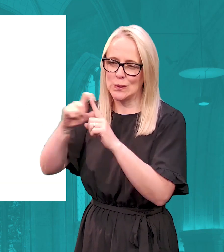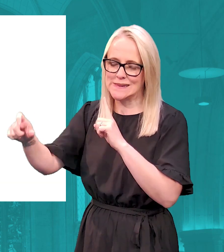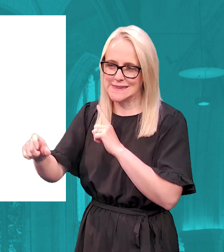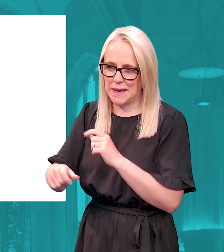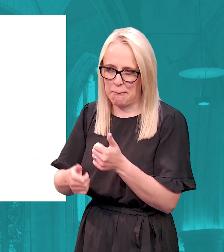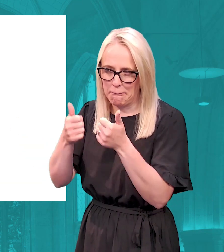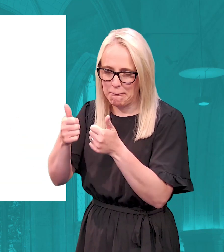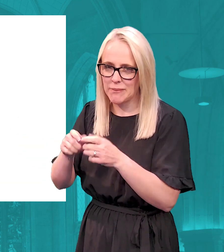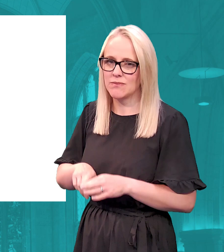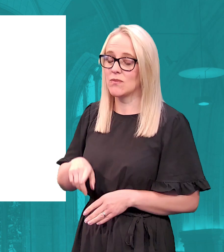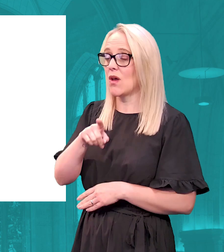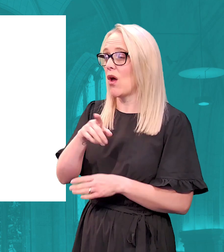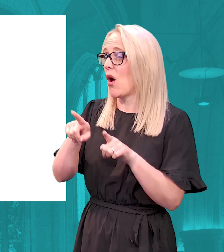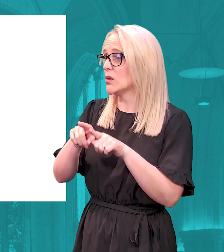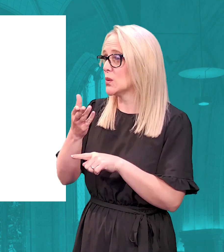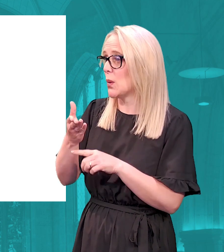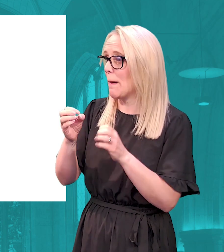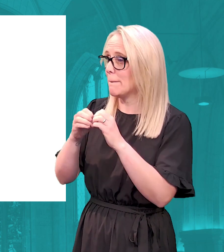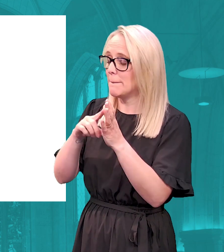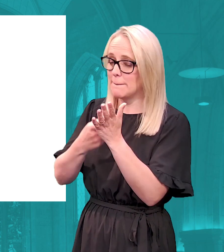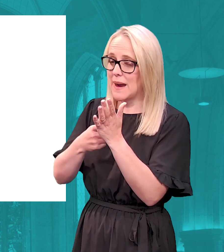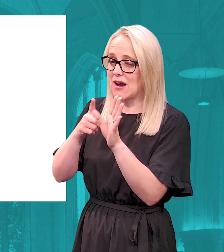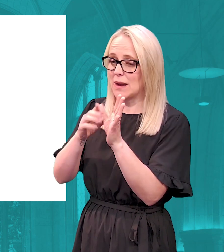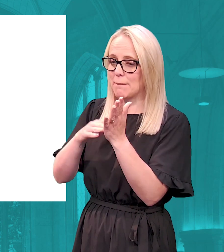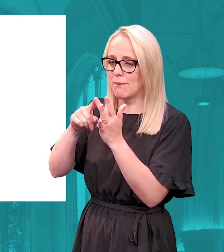and the team he is building God's blessing for the future.